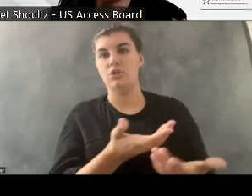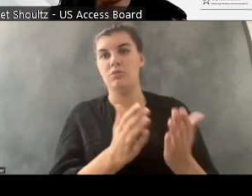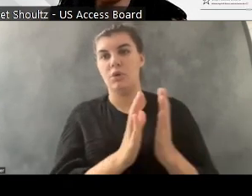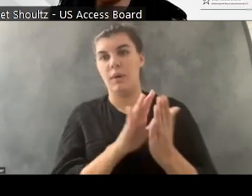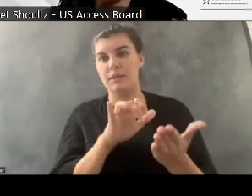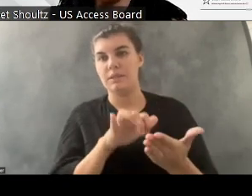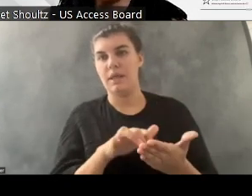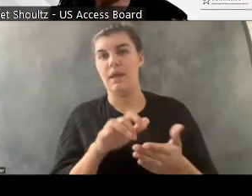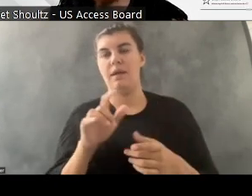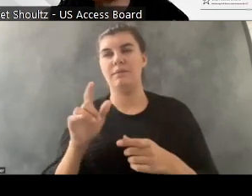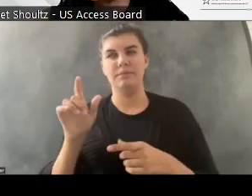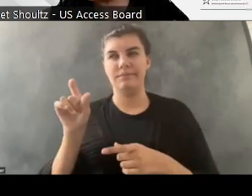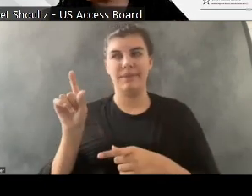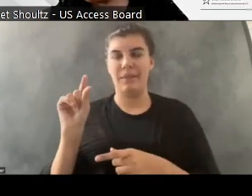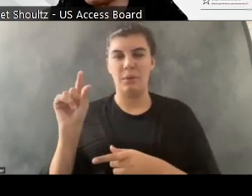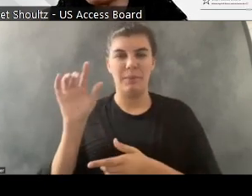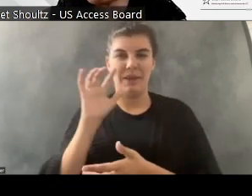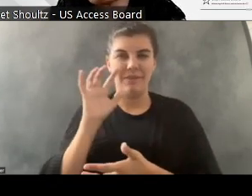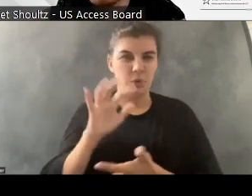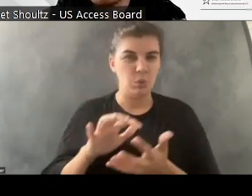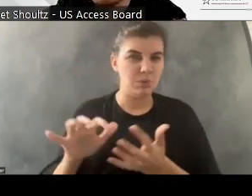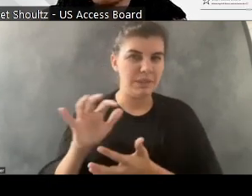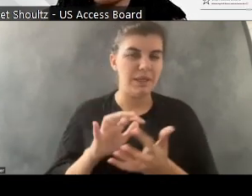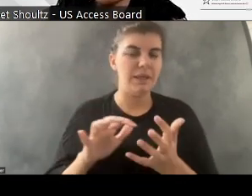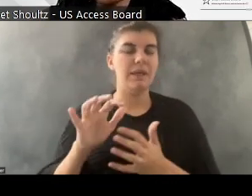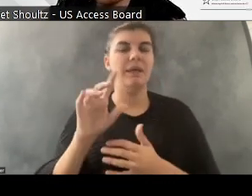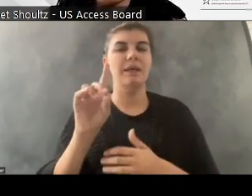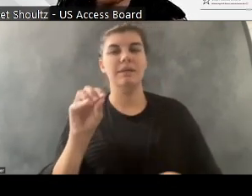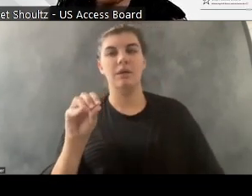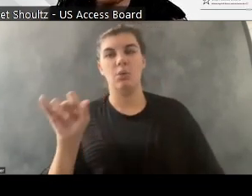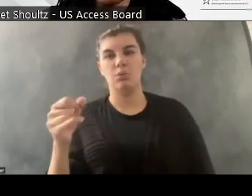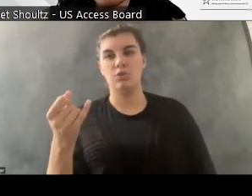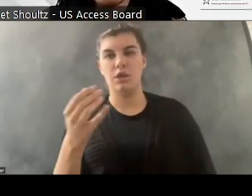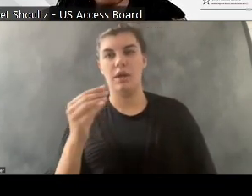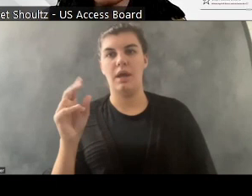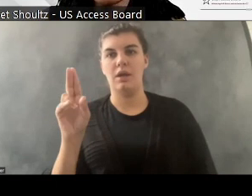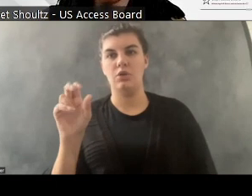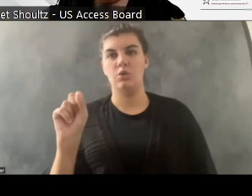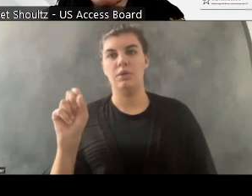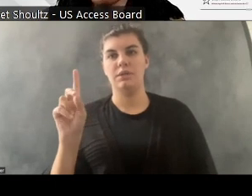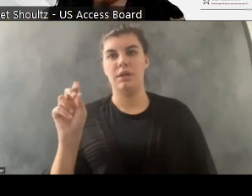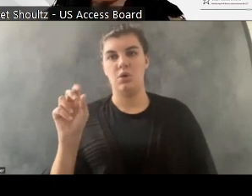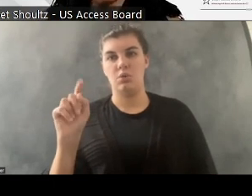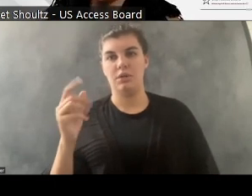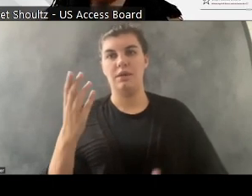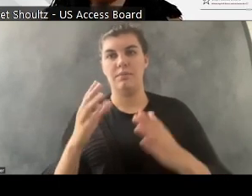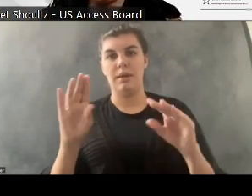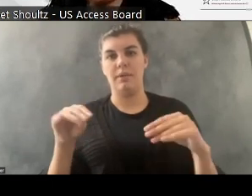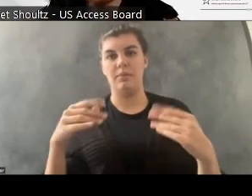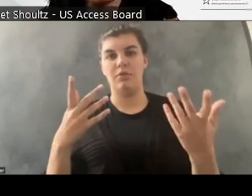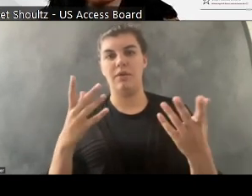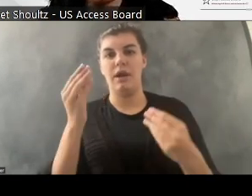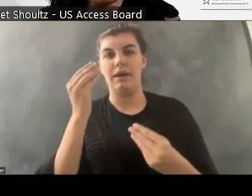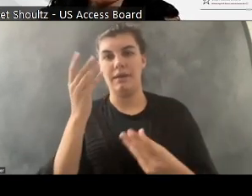example of an existing physical constraint. DOJ and USDOT may provide information as to